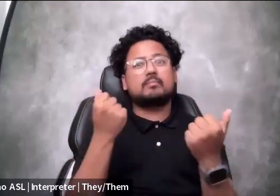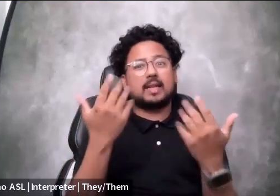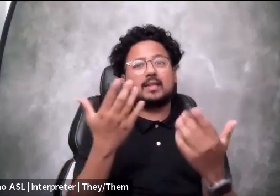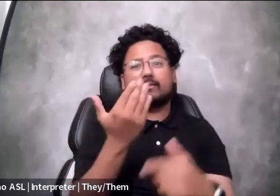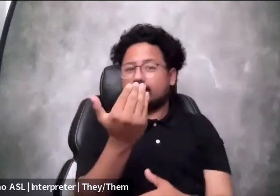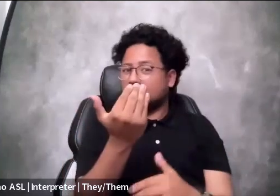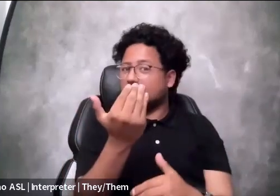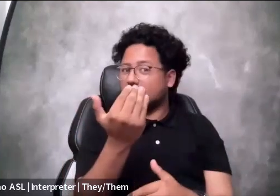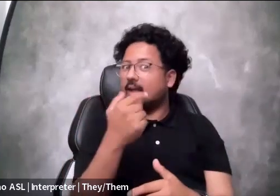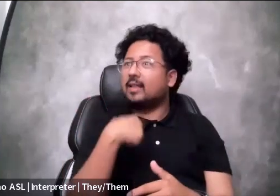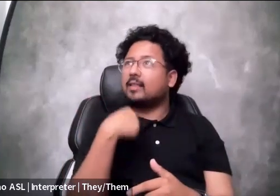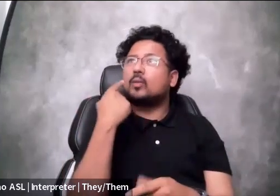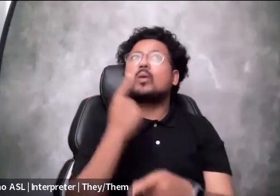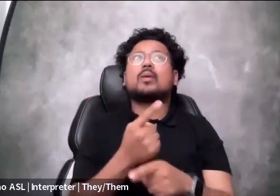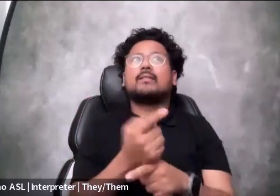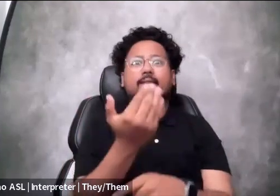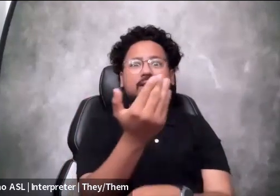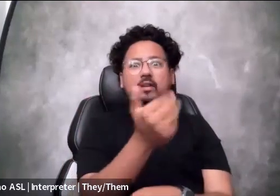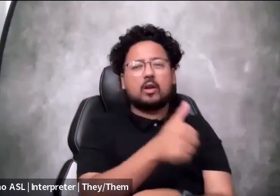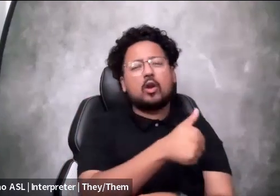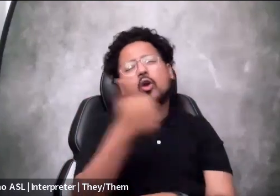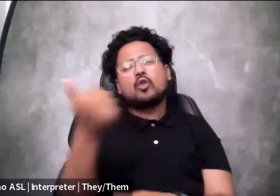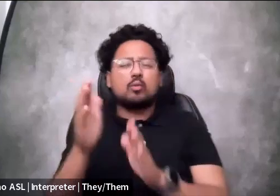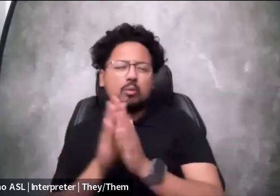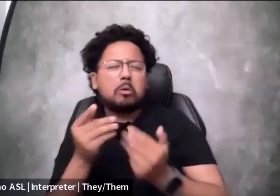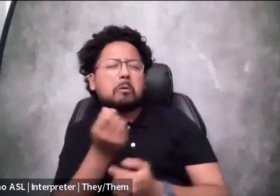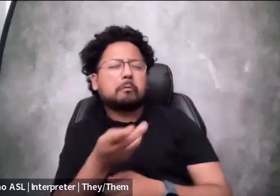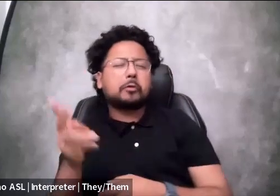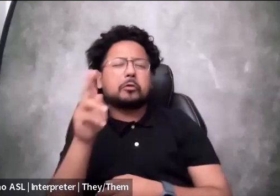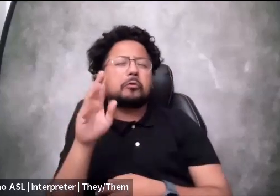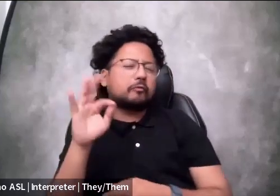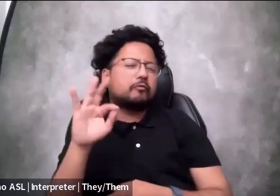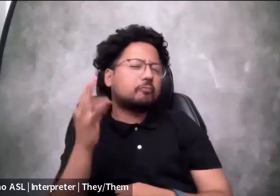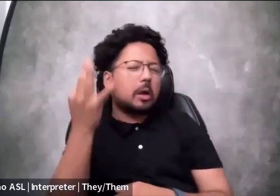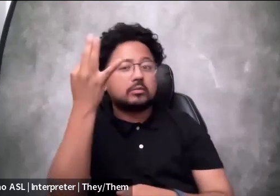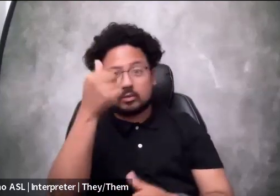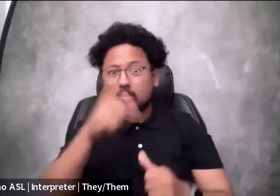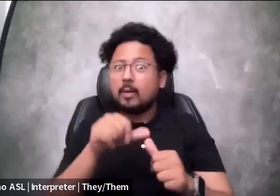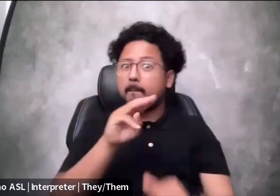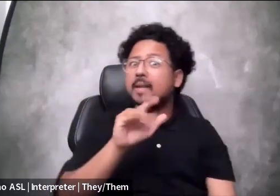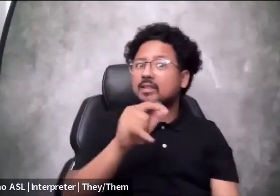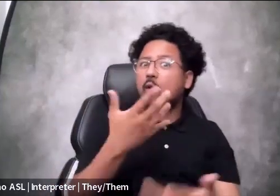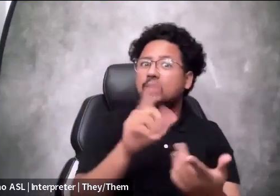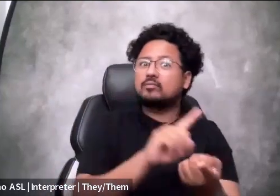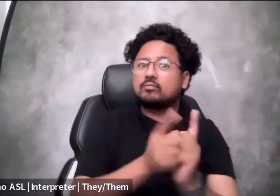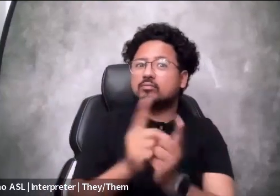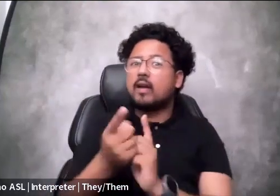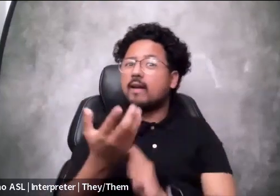It's actually the other ones have couple. We got a couple of French and things, but no, Melissa got translated into 15 different language.